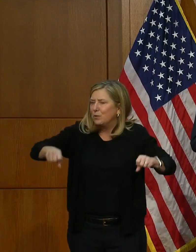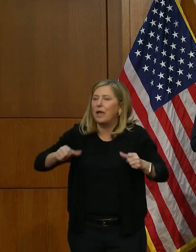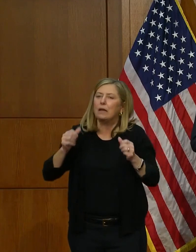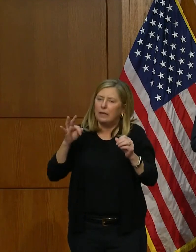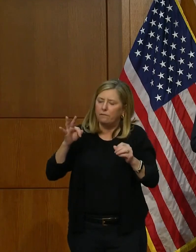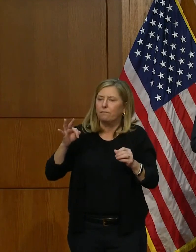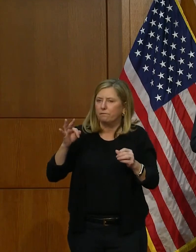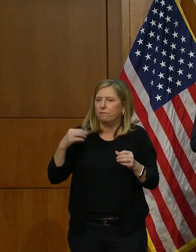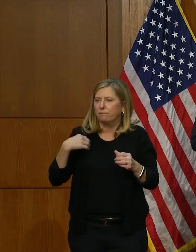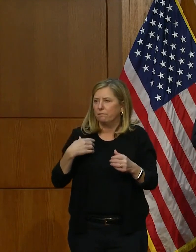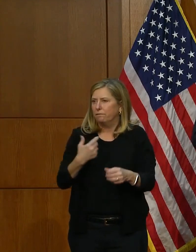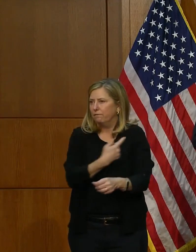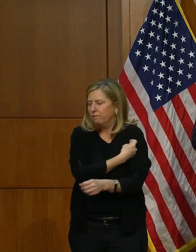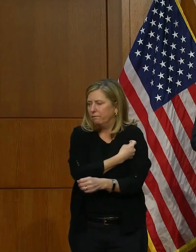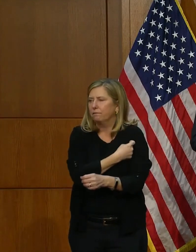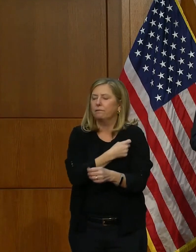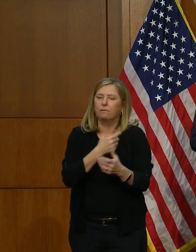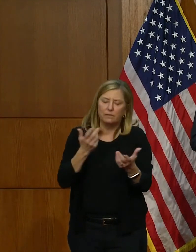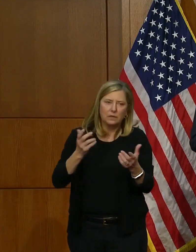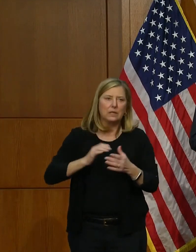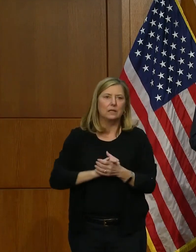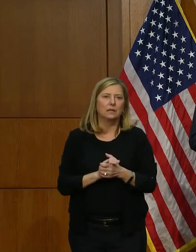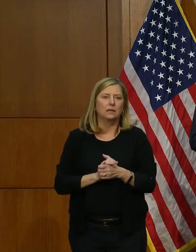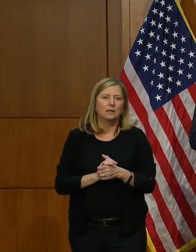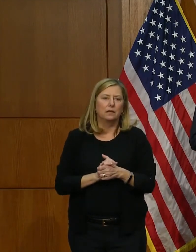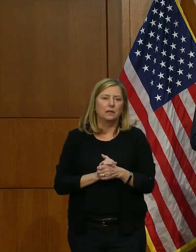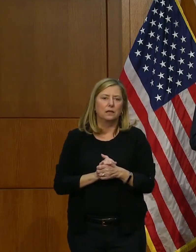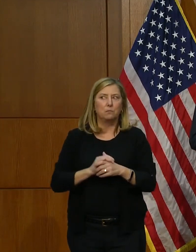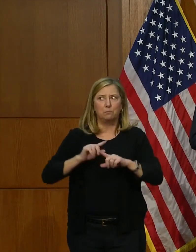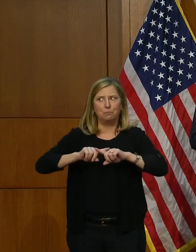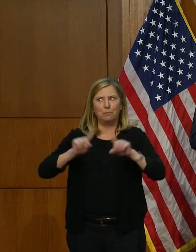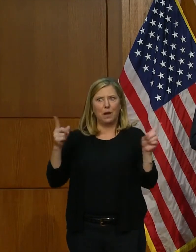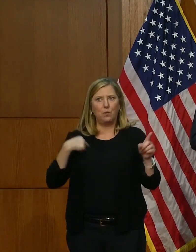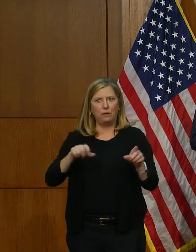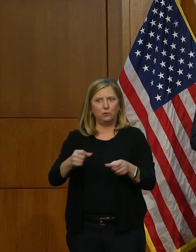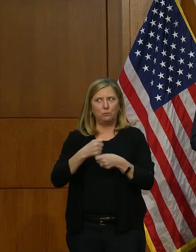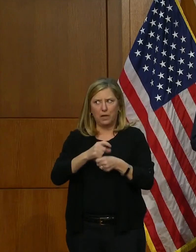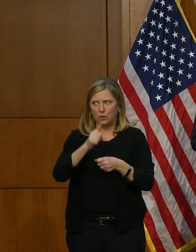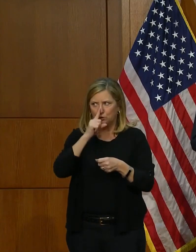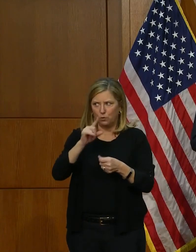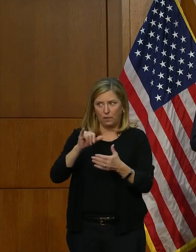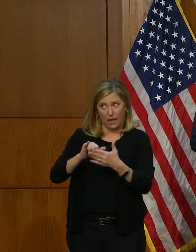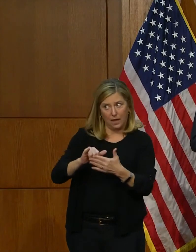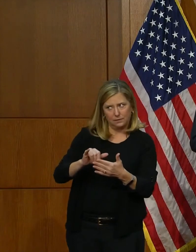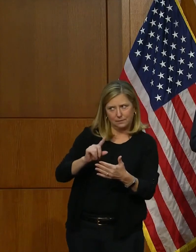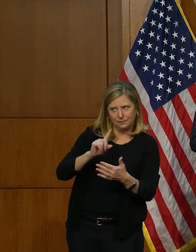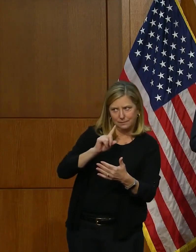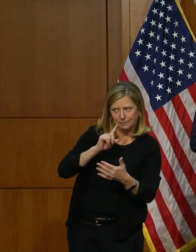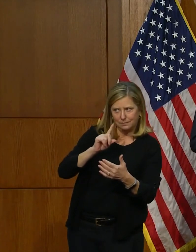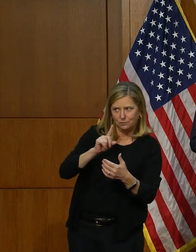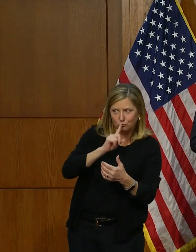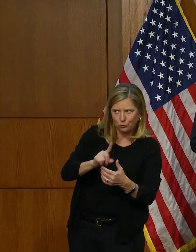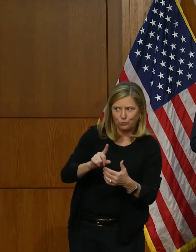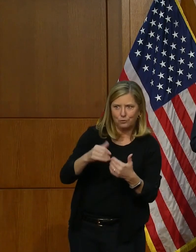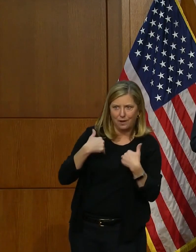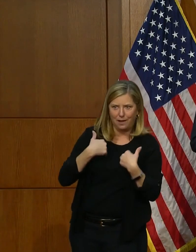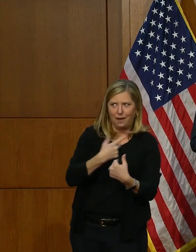UNMASKED. BUT, UM UH, INDOOR